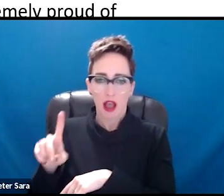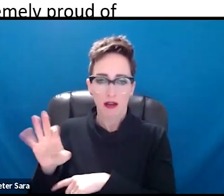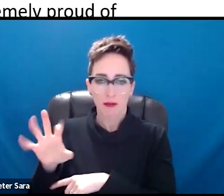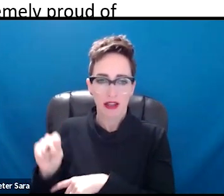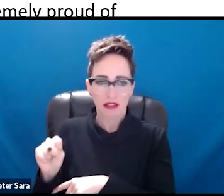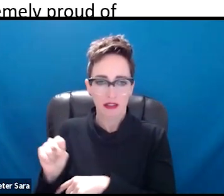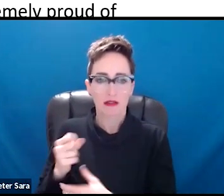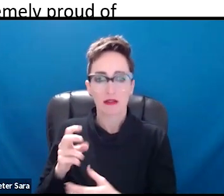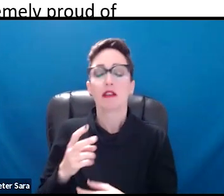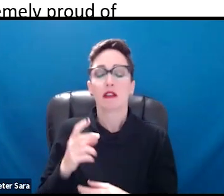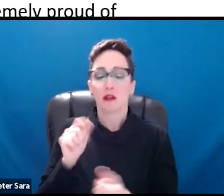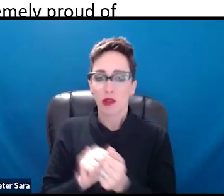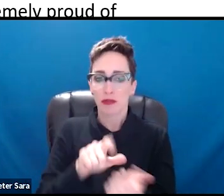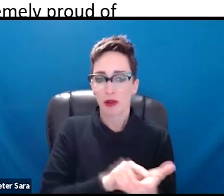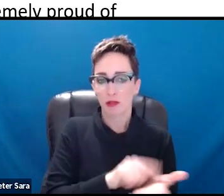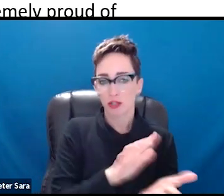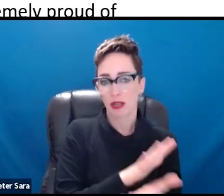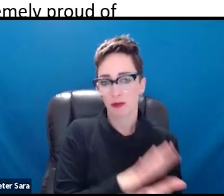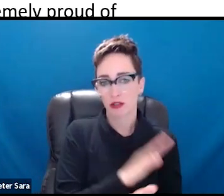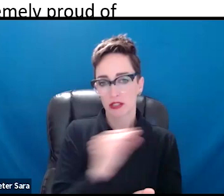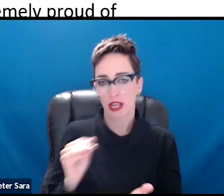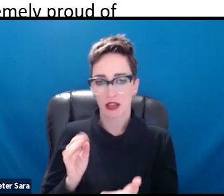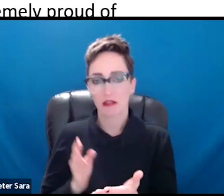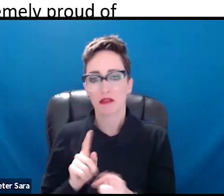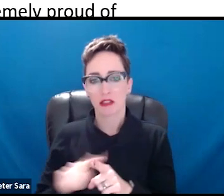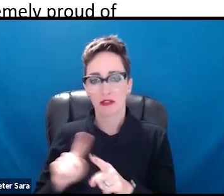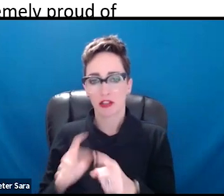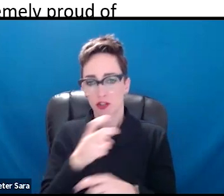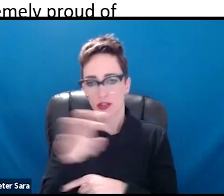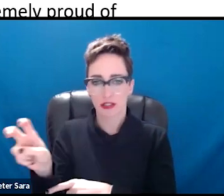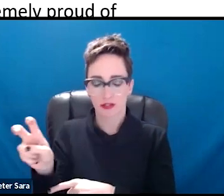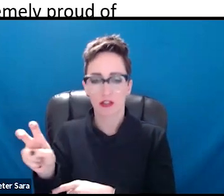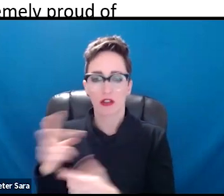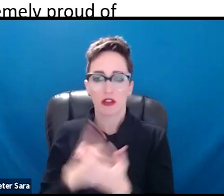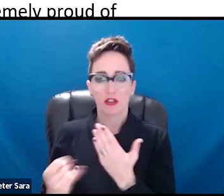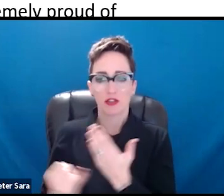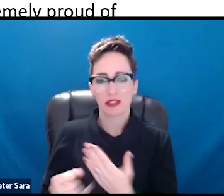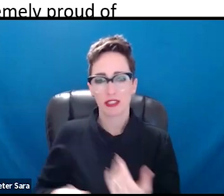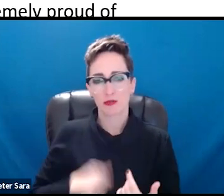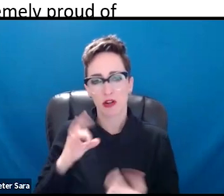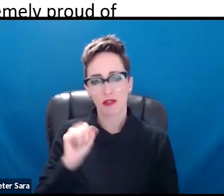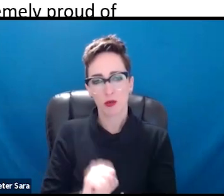Initiatives that many of you may be familiar with. He's extremely proud of the work done by states and territories,